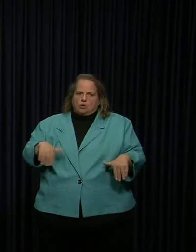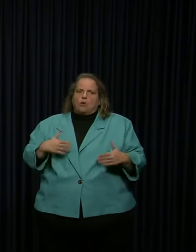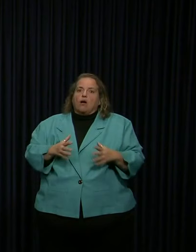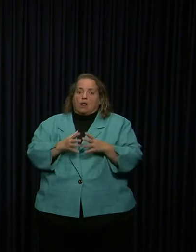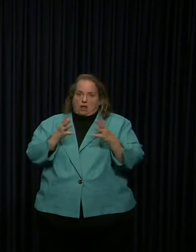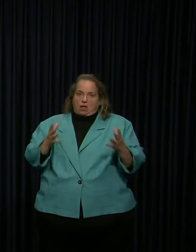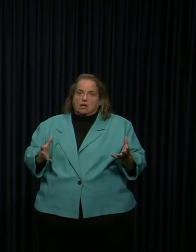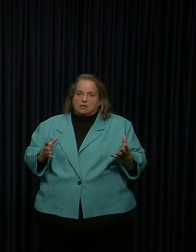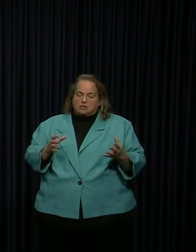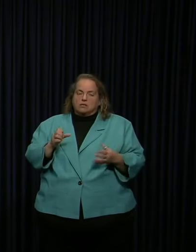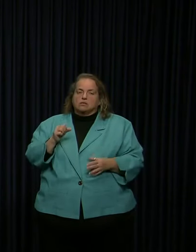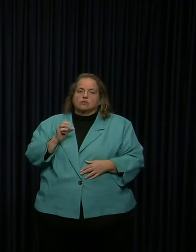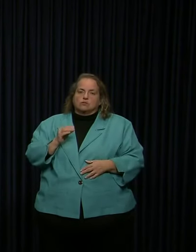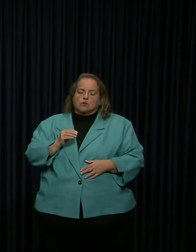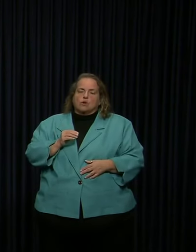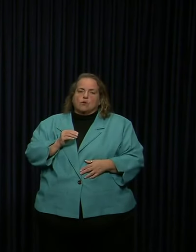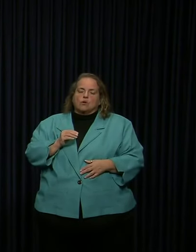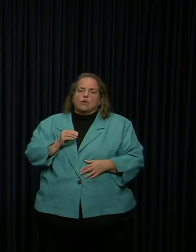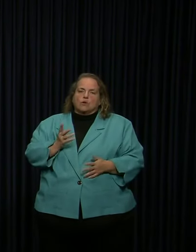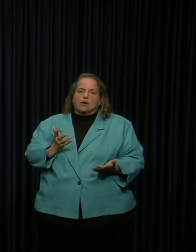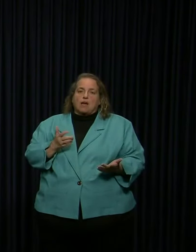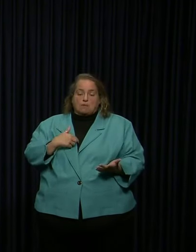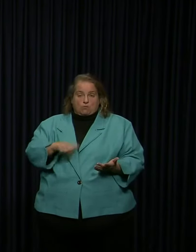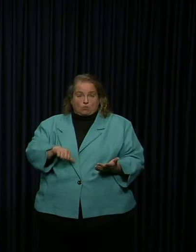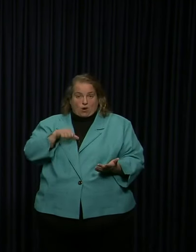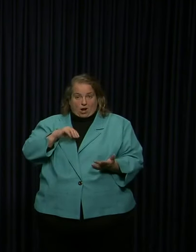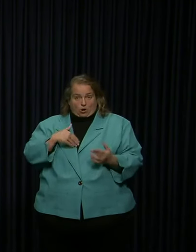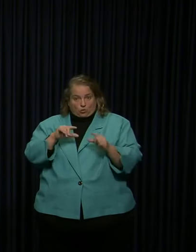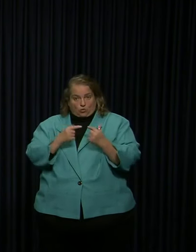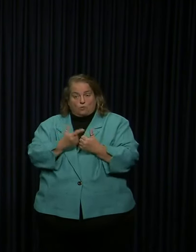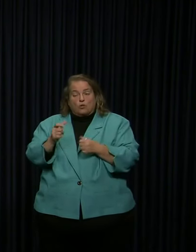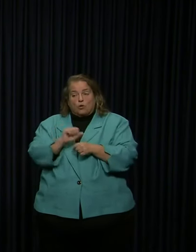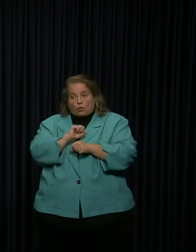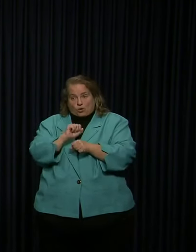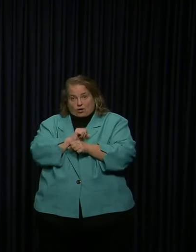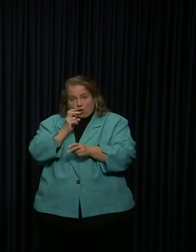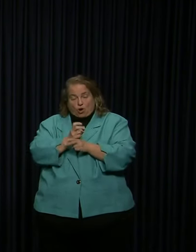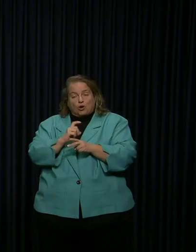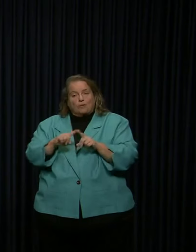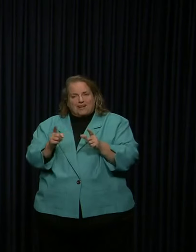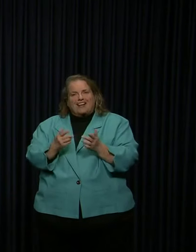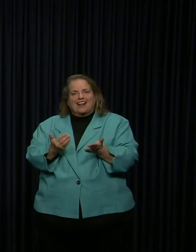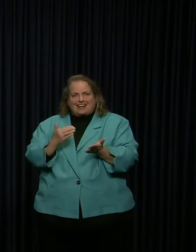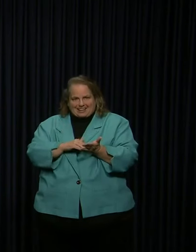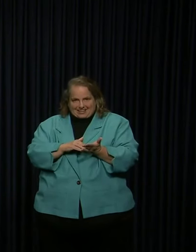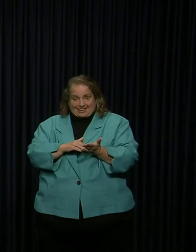THE LEGISLATURE IS COMING BACK IN AND THEY MAY OVERRIDE TO VETO BUT WHETHER OR NOT THAT YOU